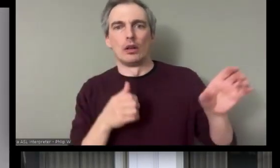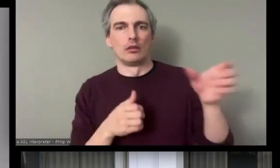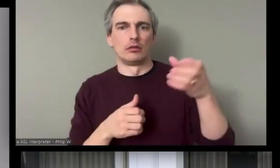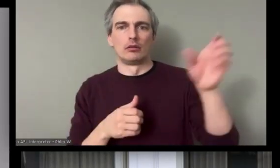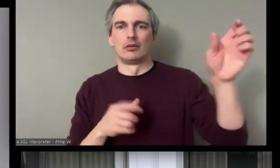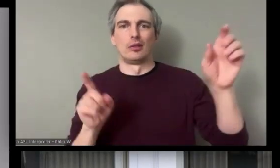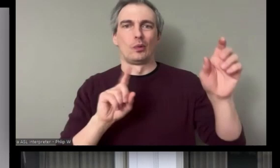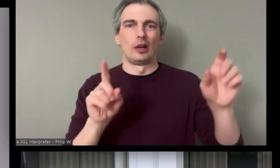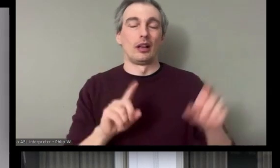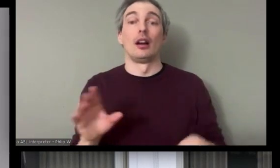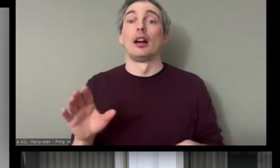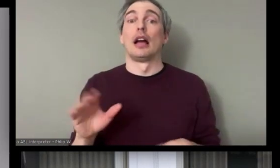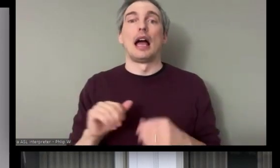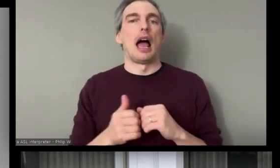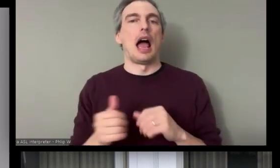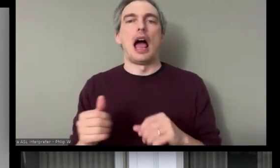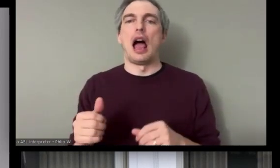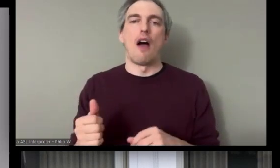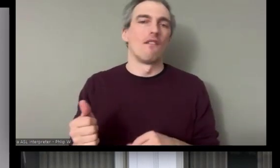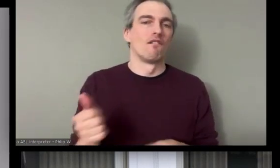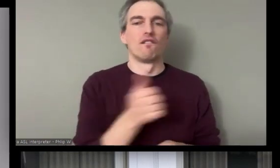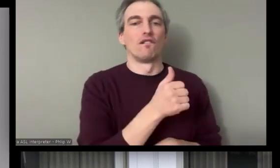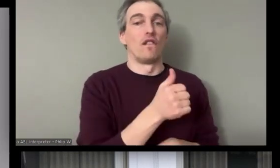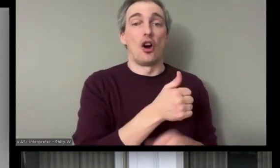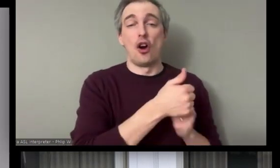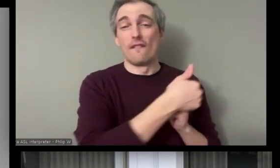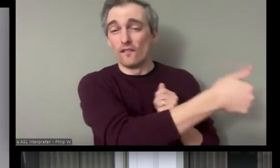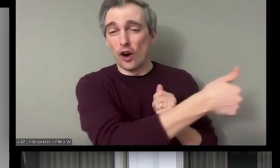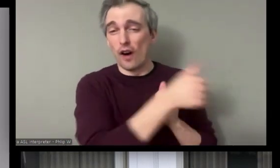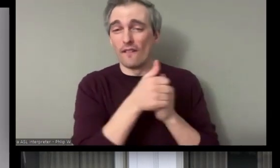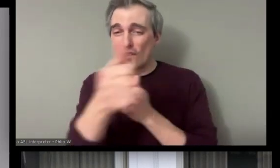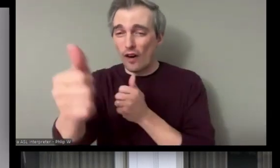reach, those are all things that could apply in a virtual reality environment.